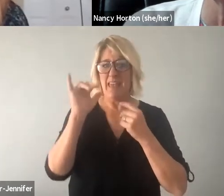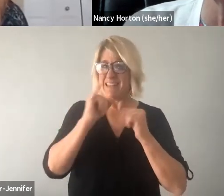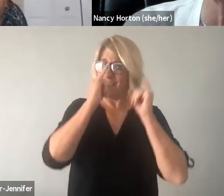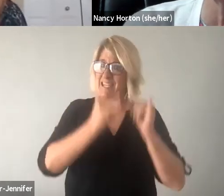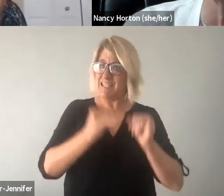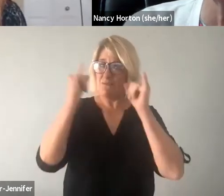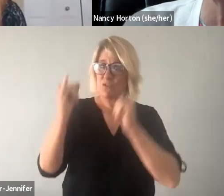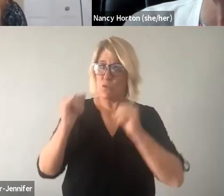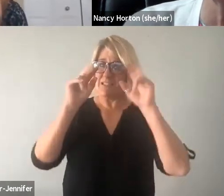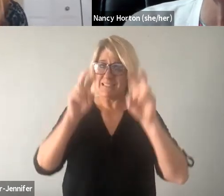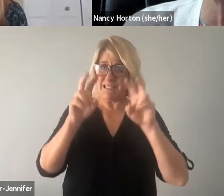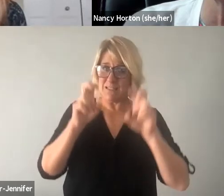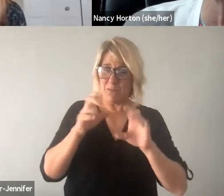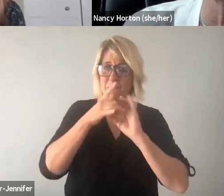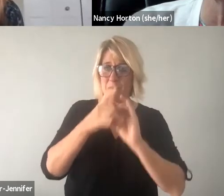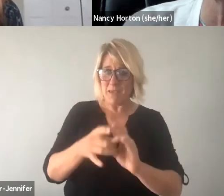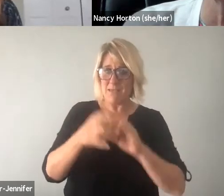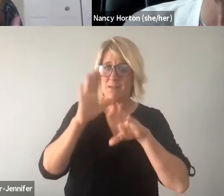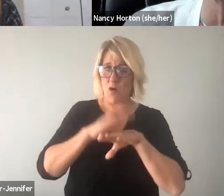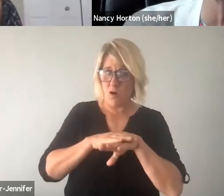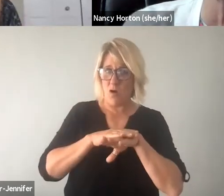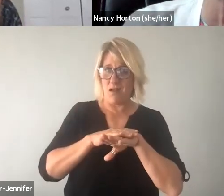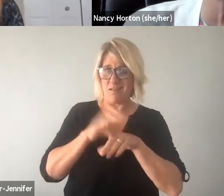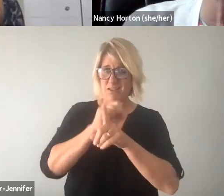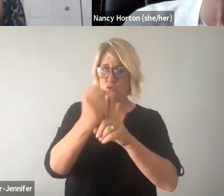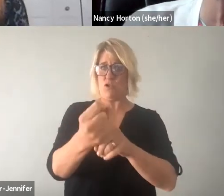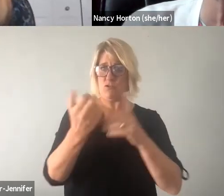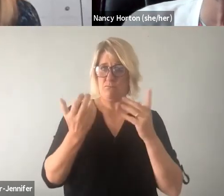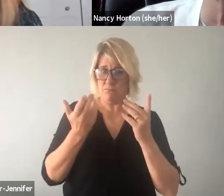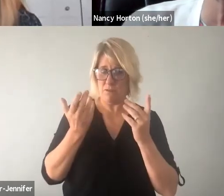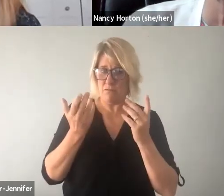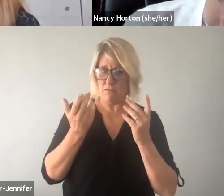maybe for effective communication for individuals with hearing or speech disabilities. Again, this is going to